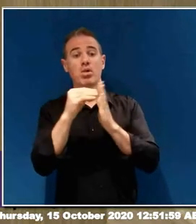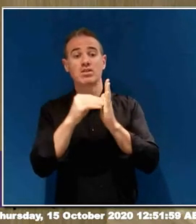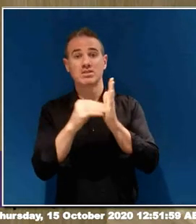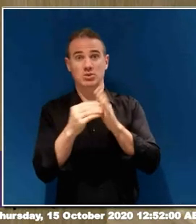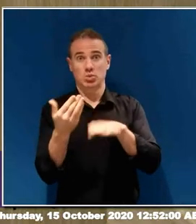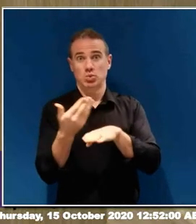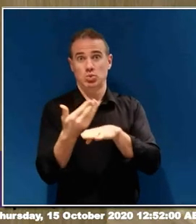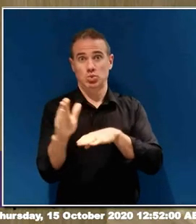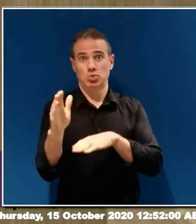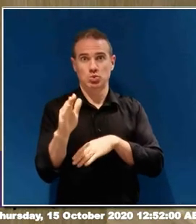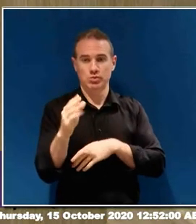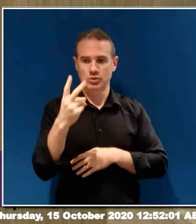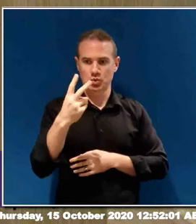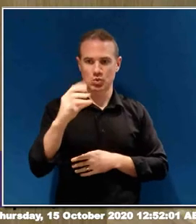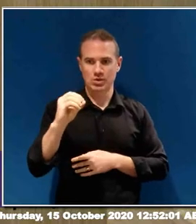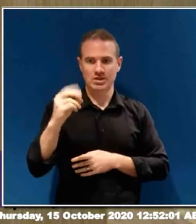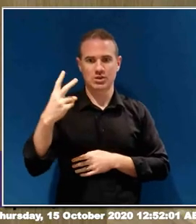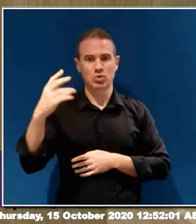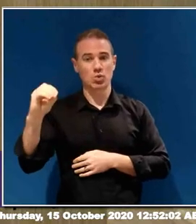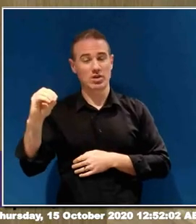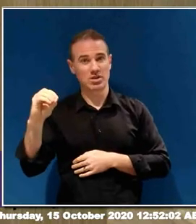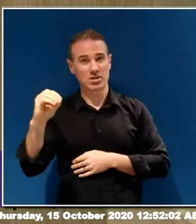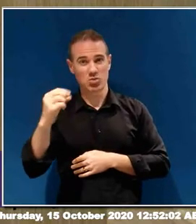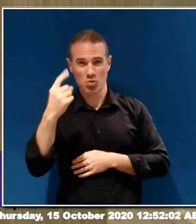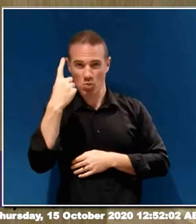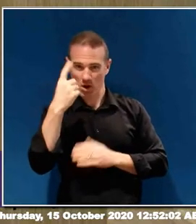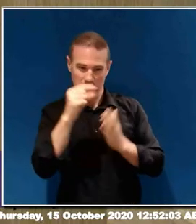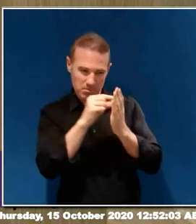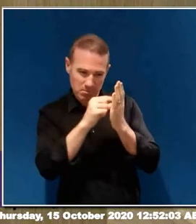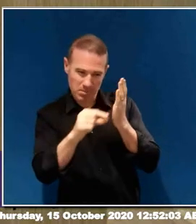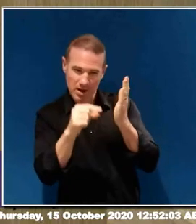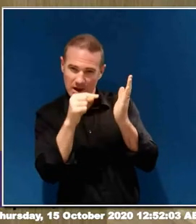One part of that - one part of that policy,